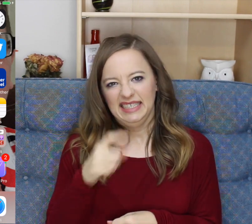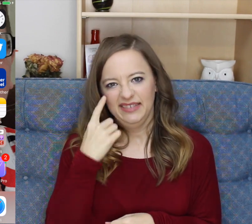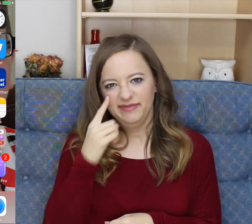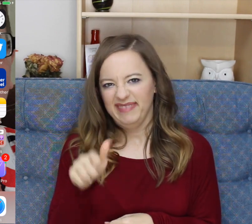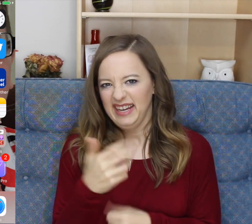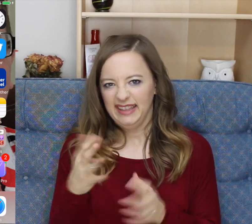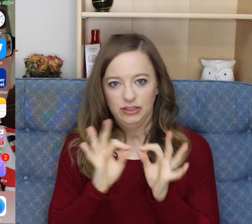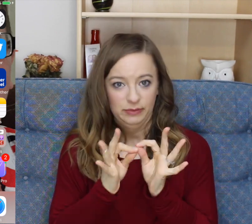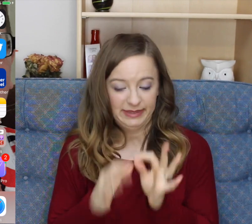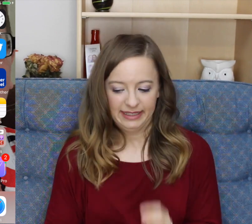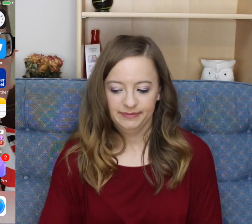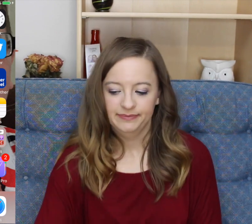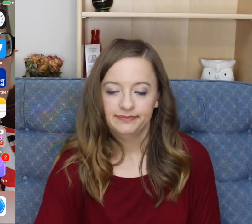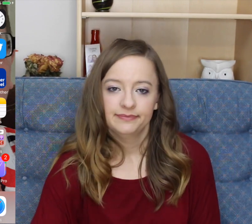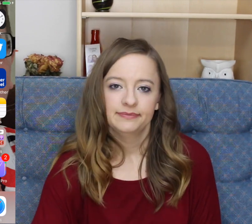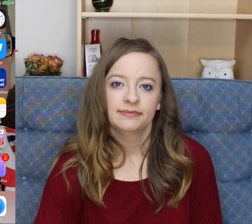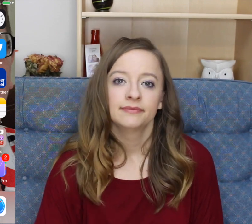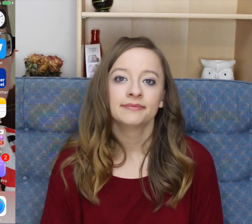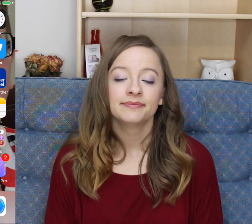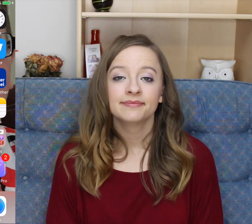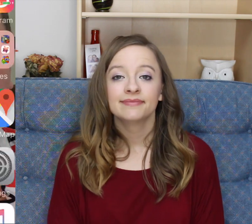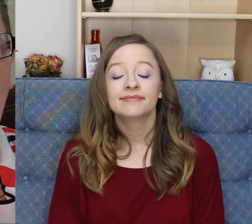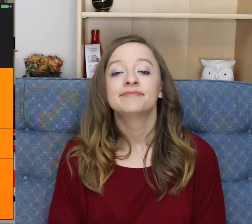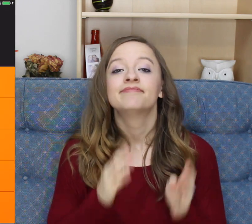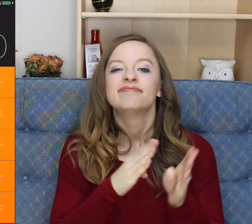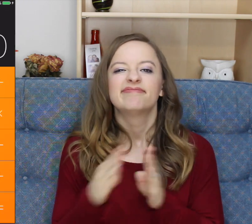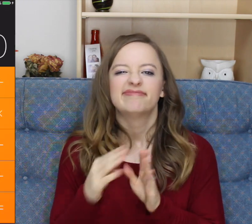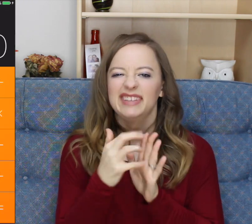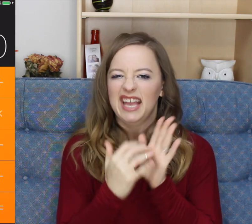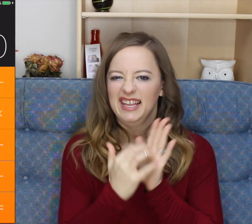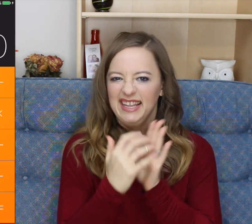I need to do for anything interpreting. Then we just have